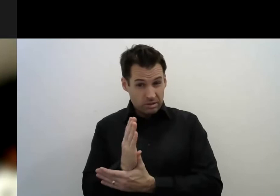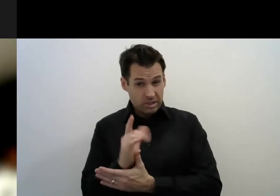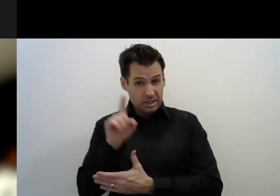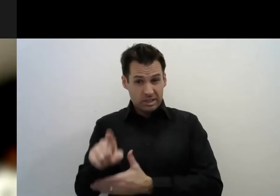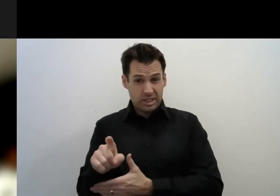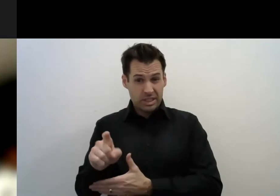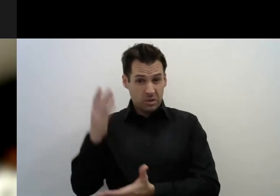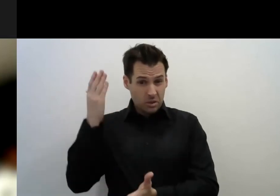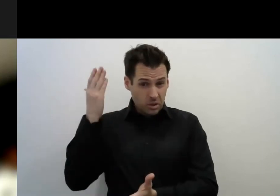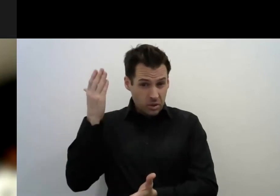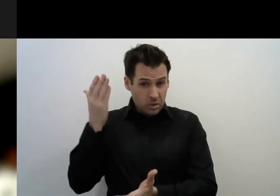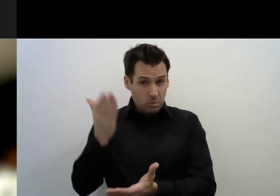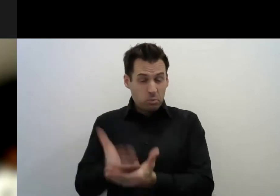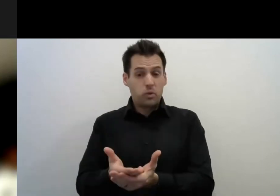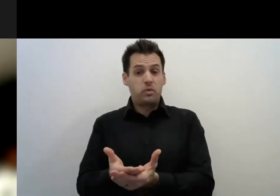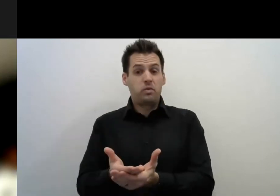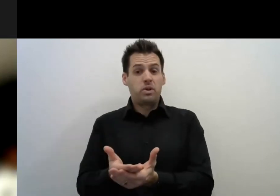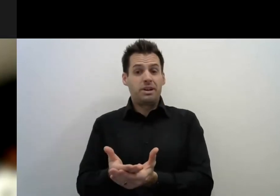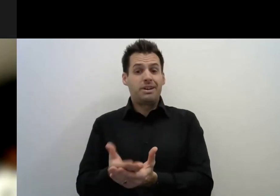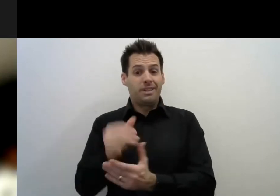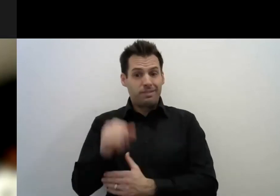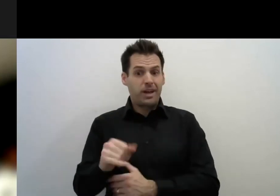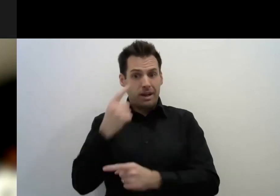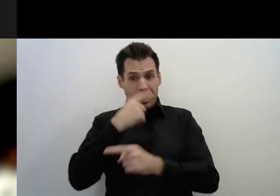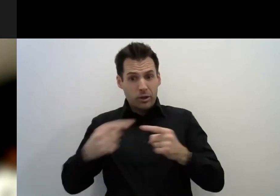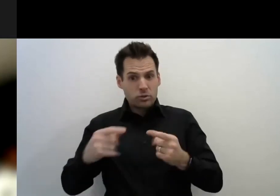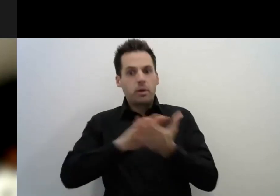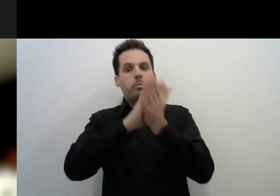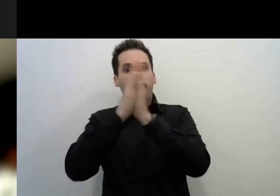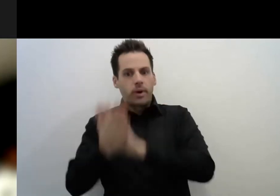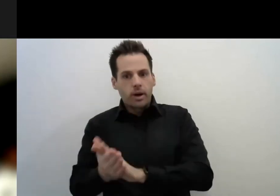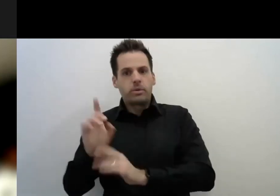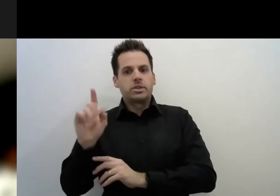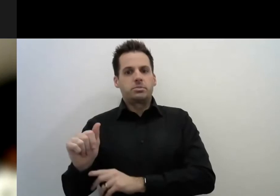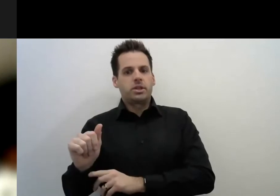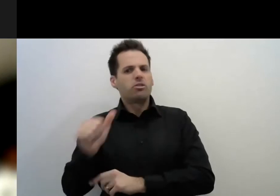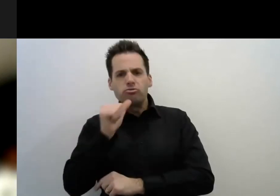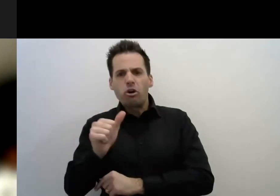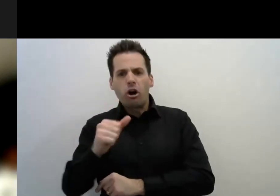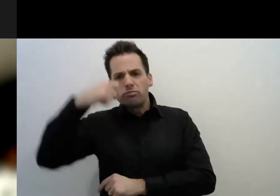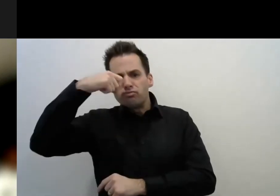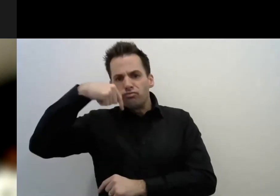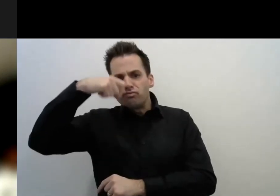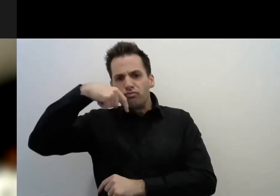allergy creates a disability for you so it's not just that it's a sniffle um that it really truly